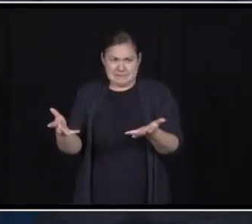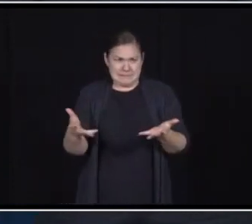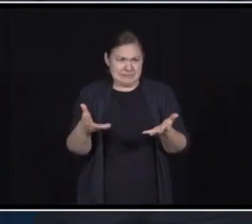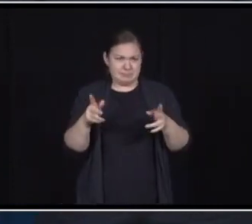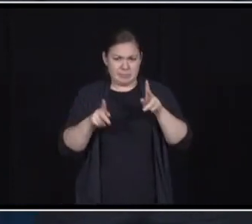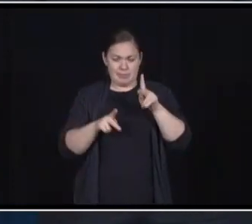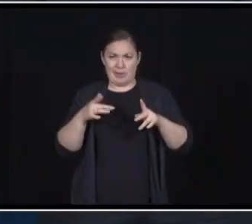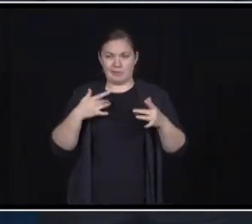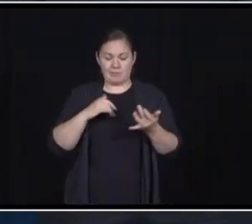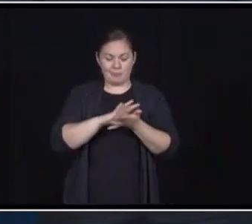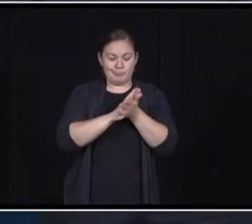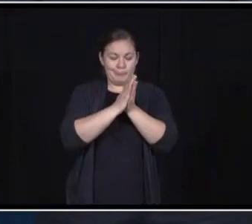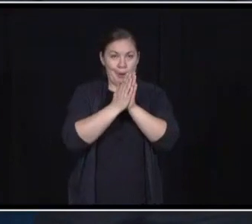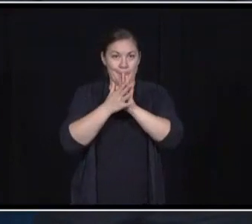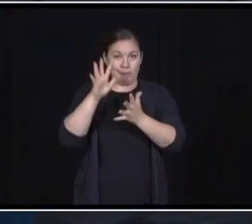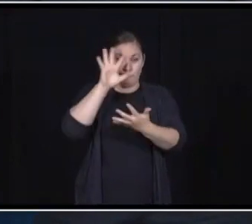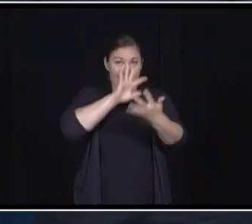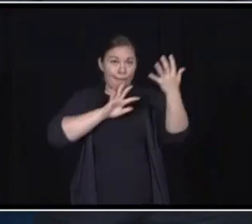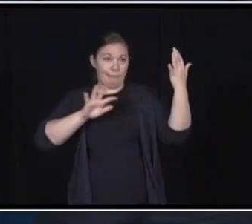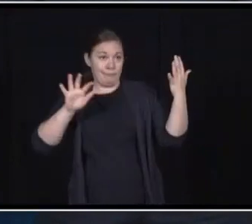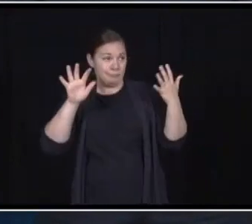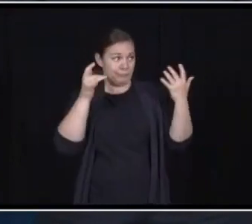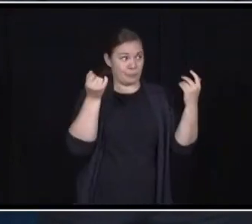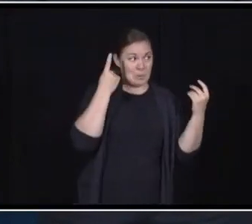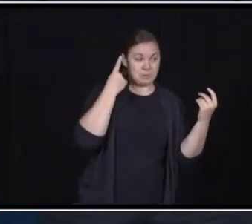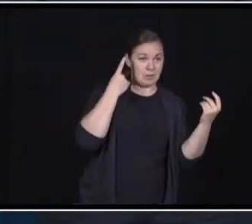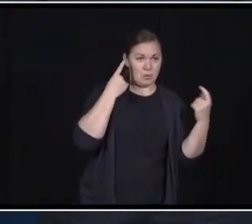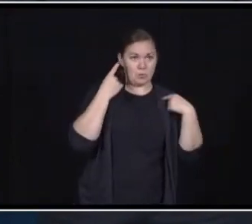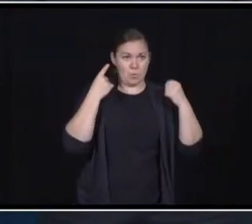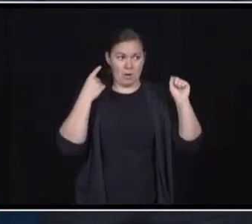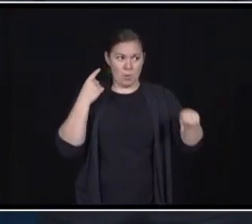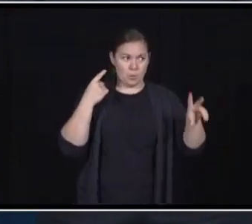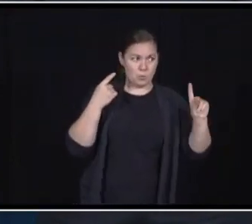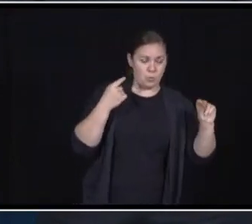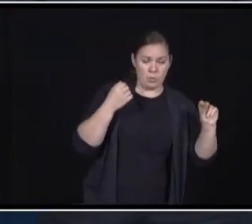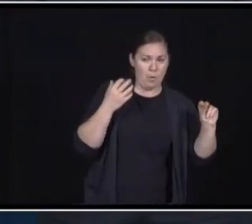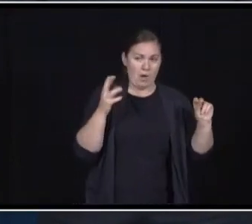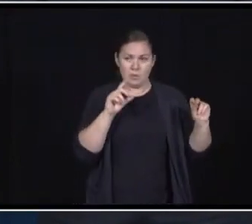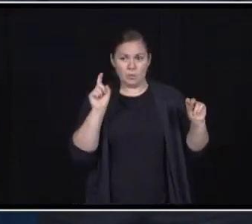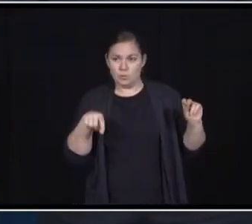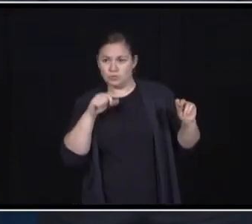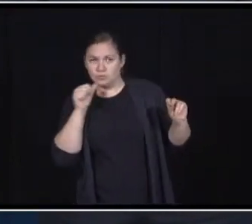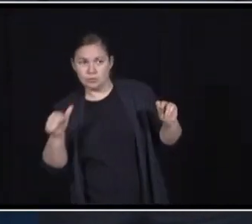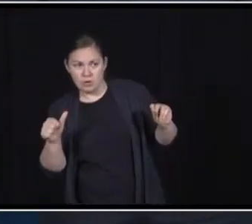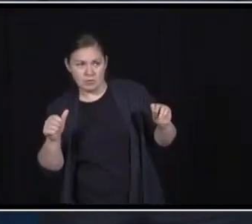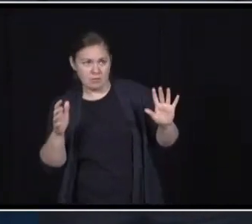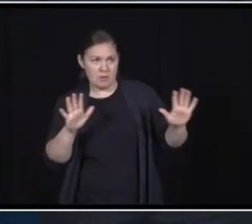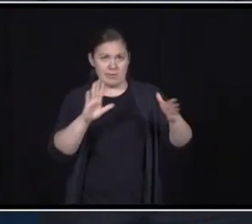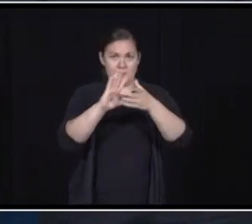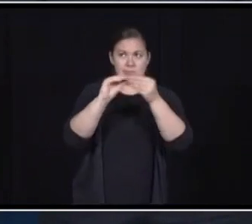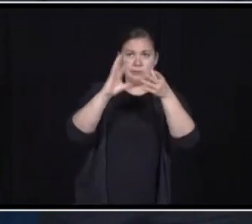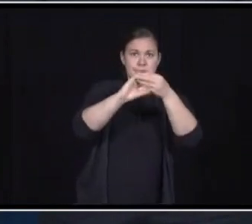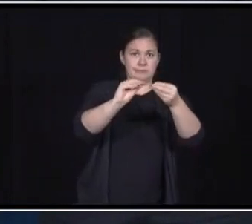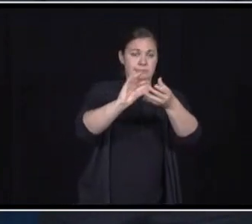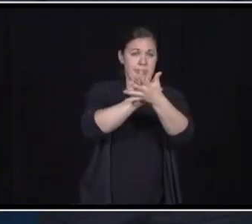quickly. But are you concerned that people have frankly, they are not really understanding with the